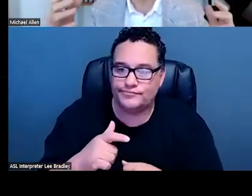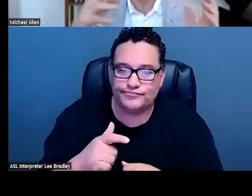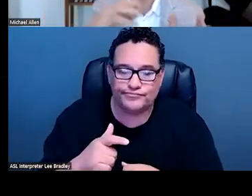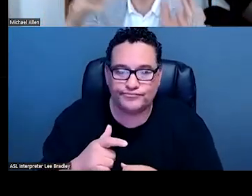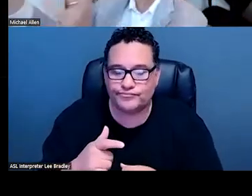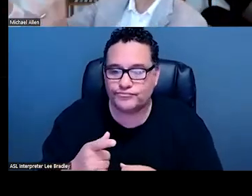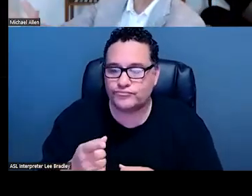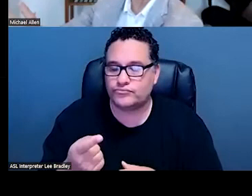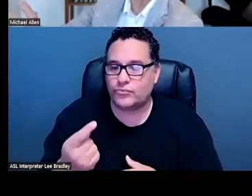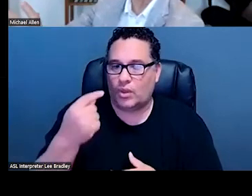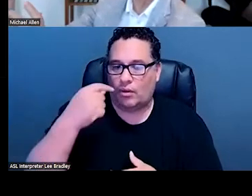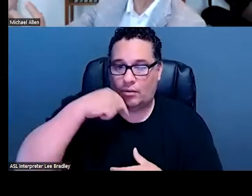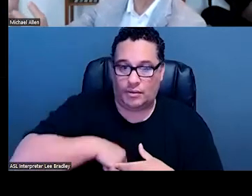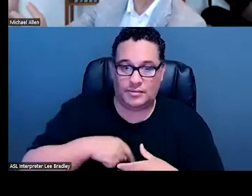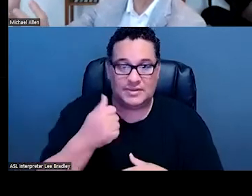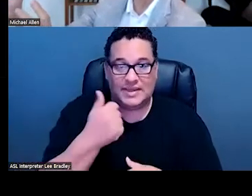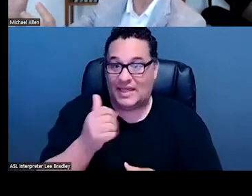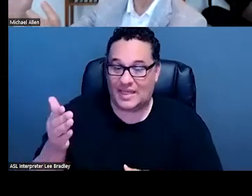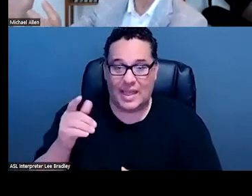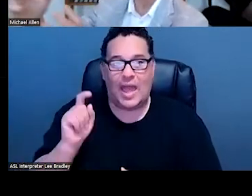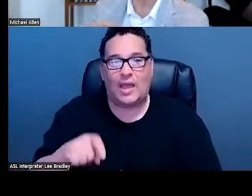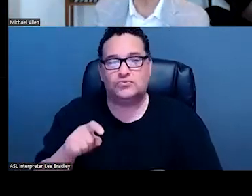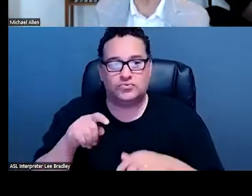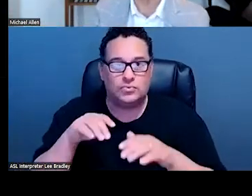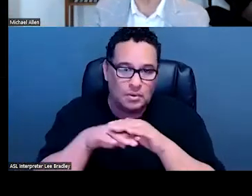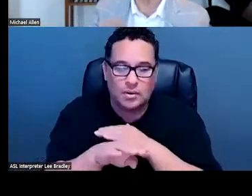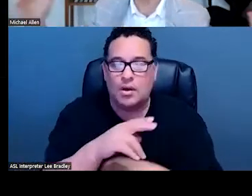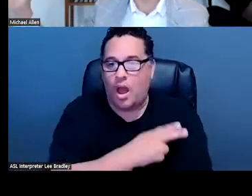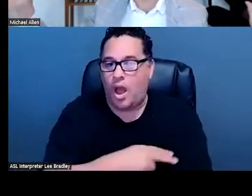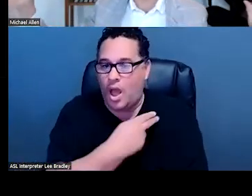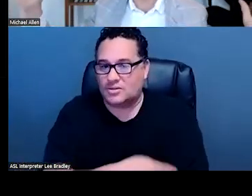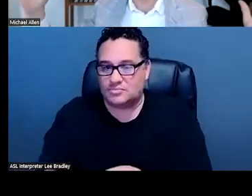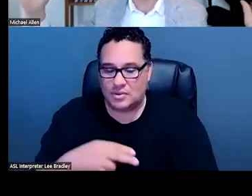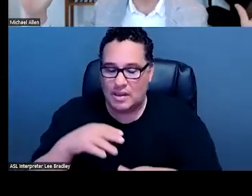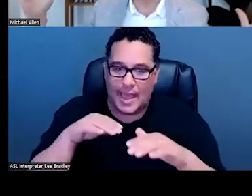HAD TO GO TO THE HOSPITAL AND GET ADMITTED? YOU KNOW, WE WOULD BE COMPLETELY OVERWHELMED BY THAT.